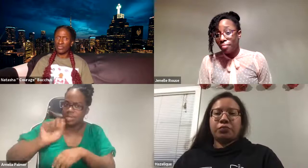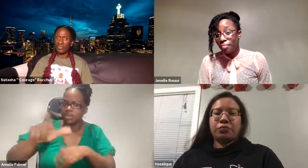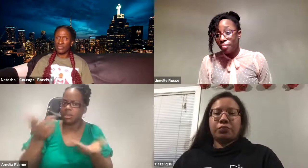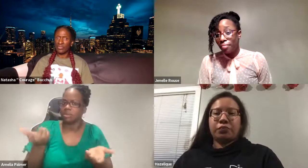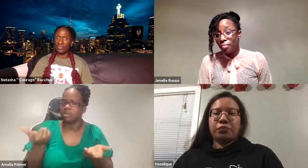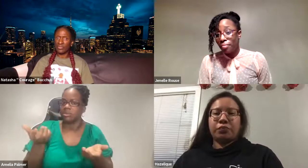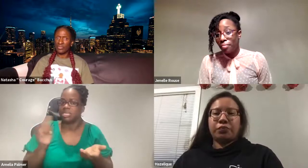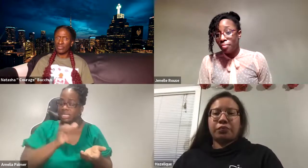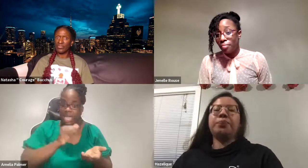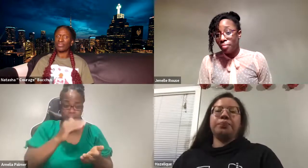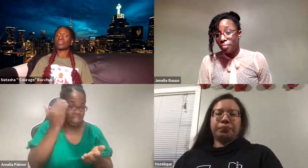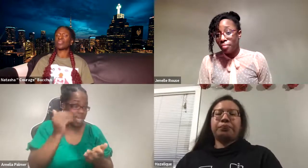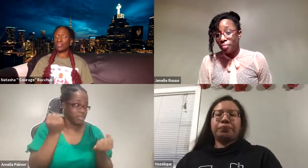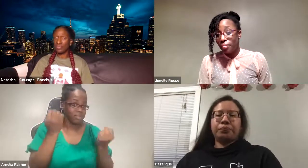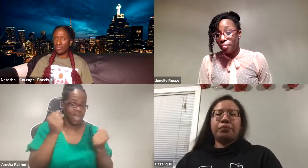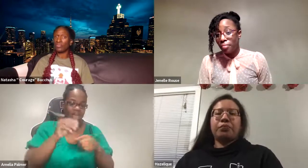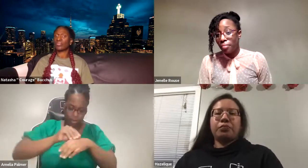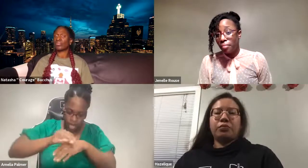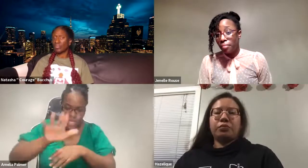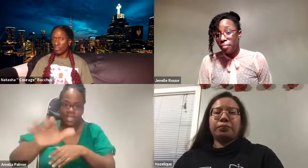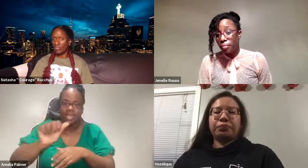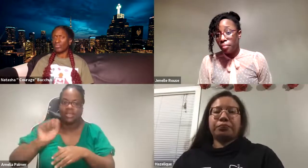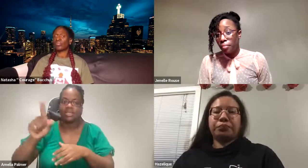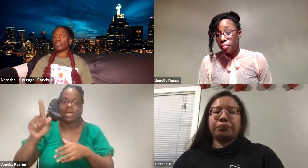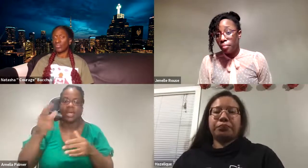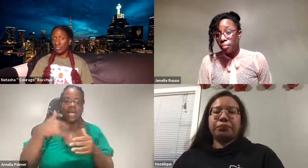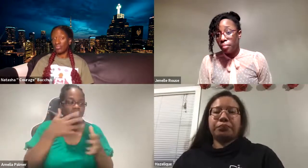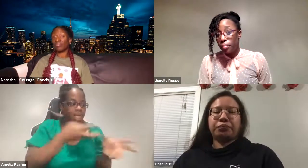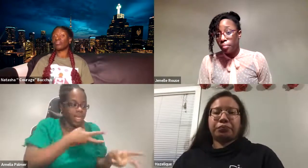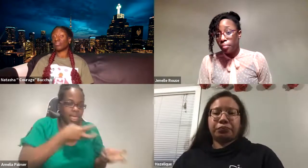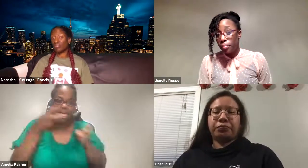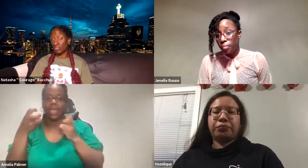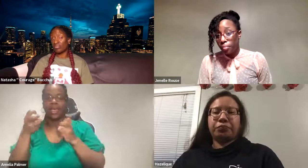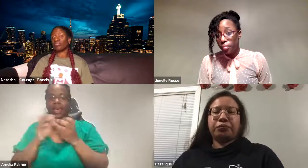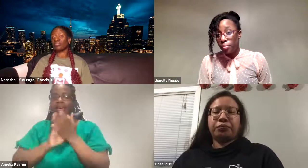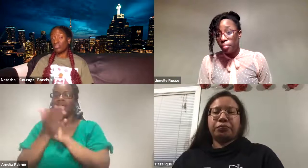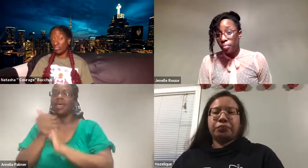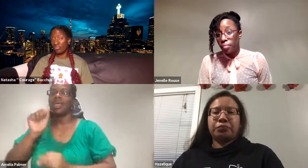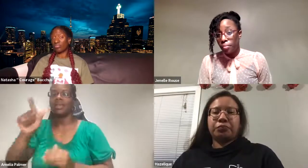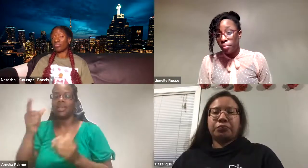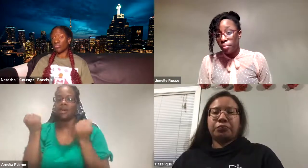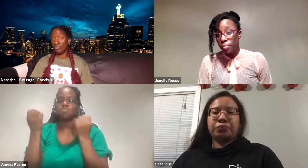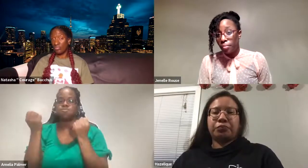and american sign language has also borrowed from aboriginal sign languages. black american